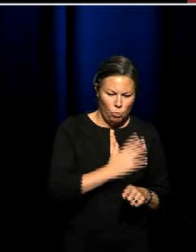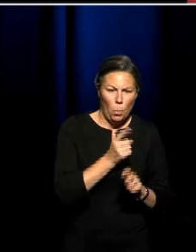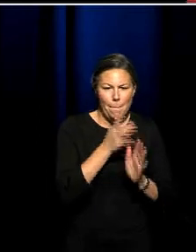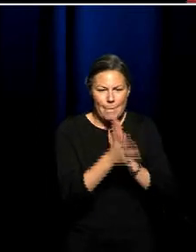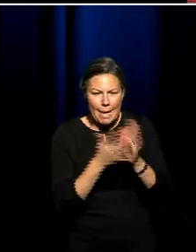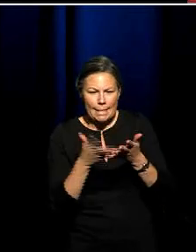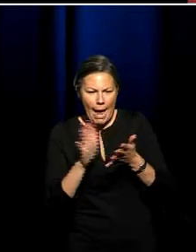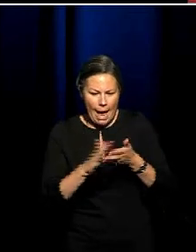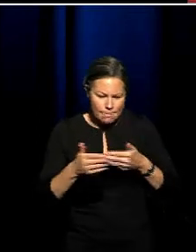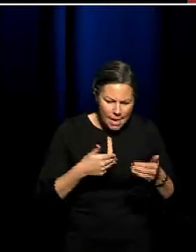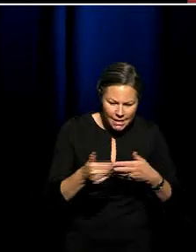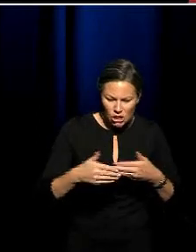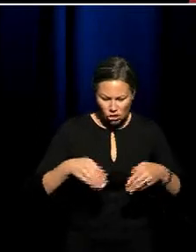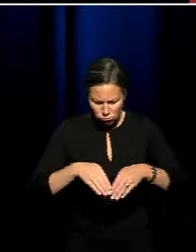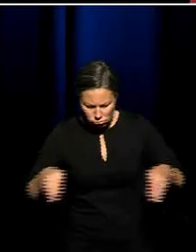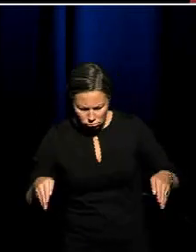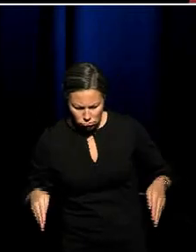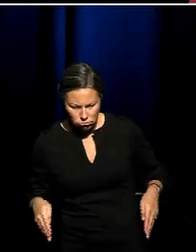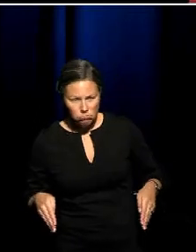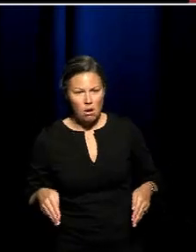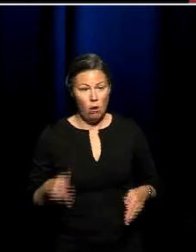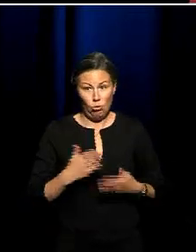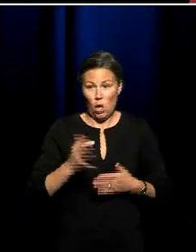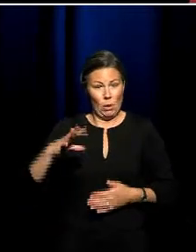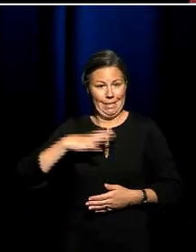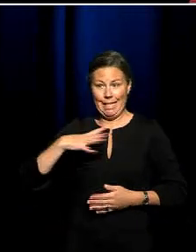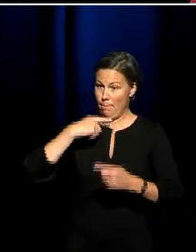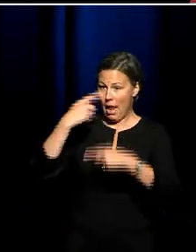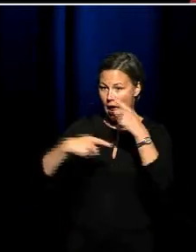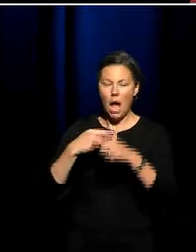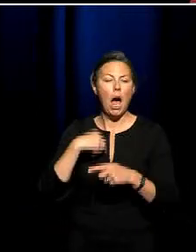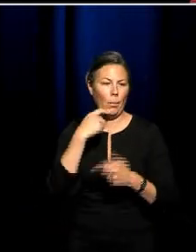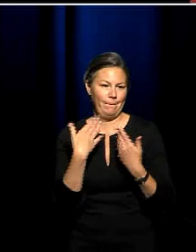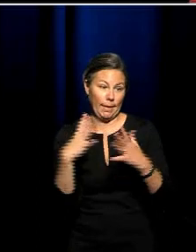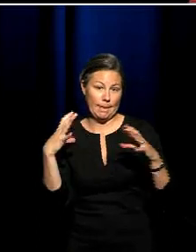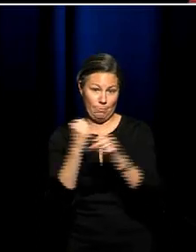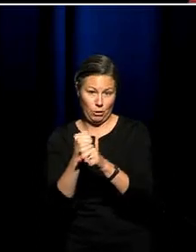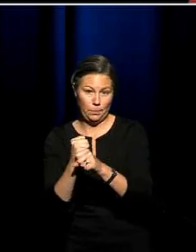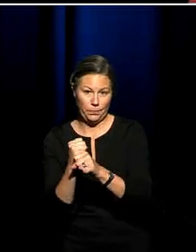circumstances, it is appropriate to do so. The key points are as follows; First, it